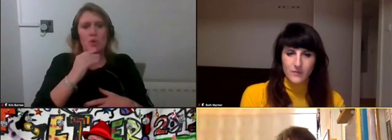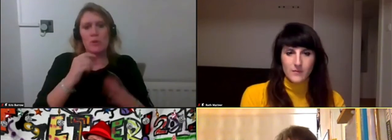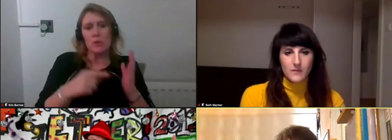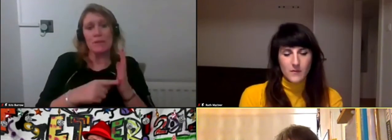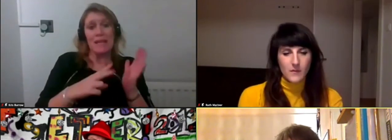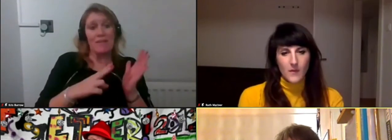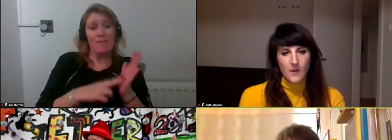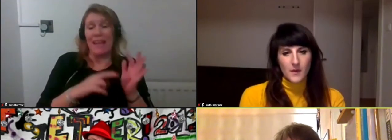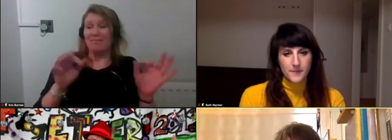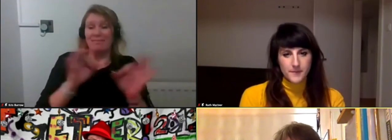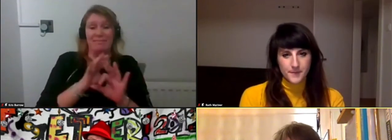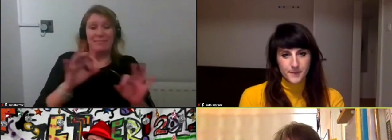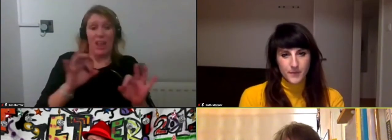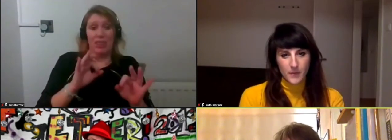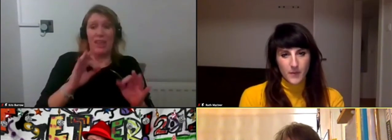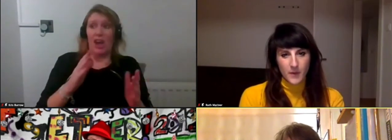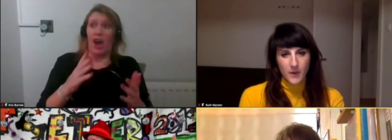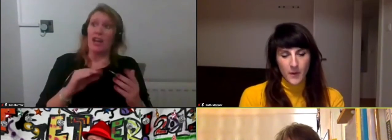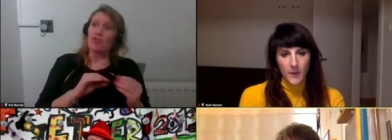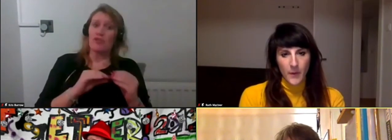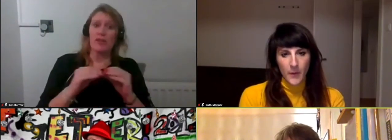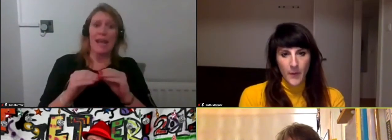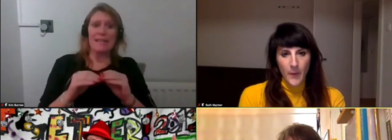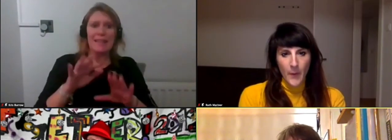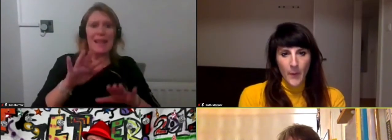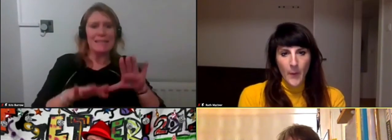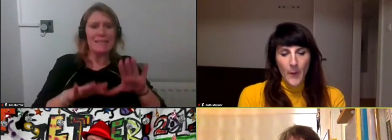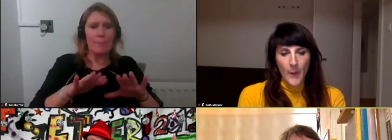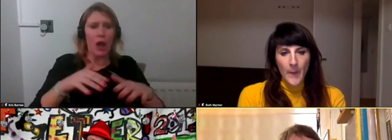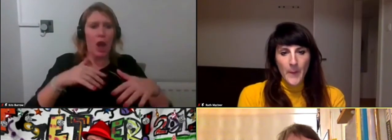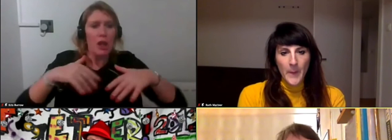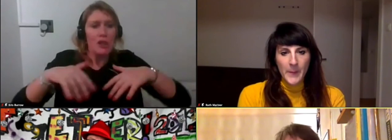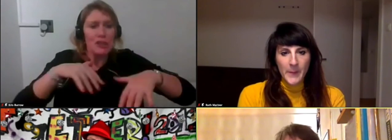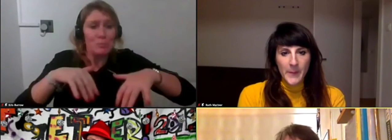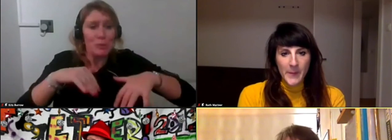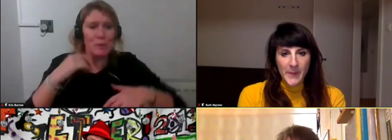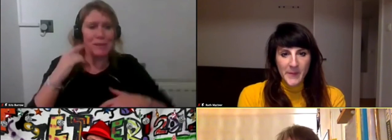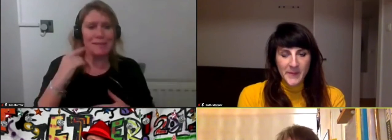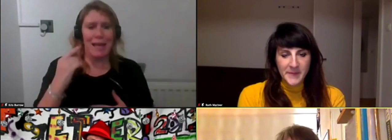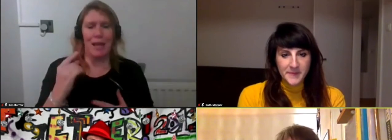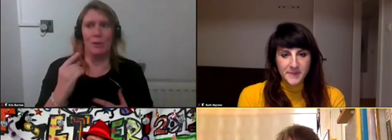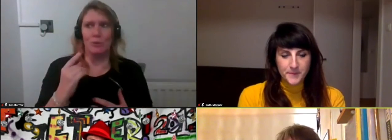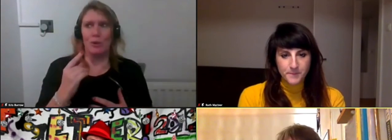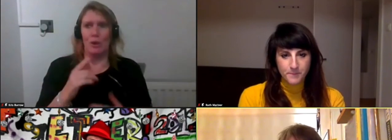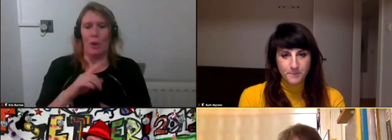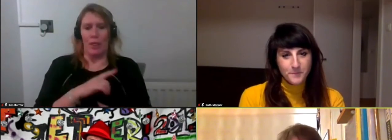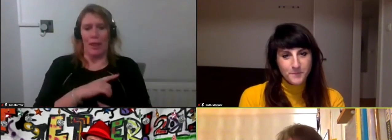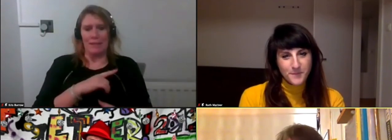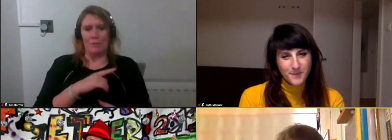grab loads of things in the studio to make it sound like it looked, so I had an old